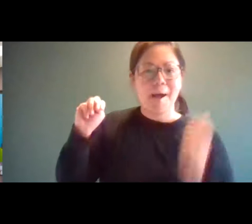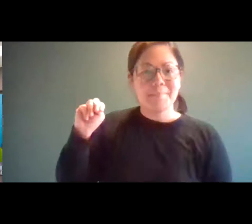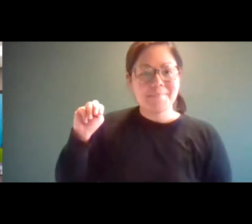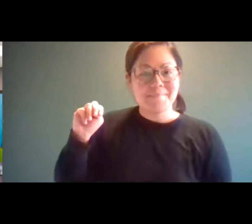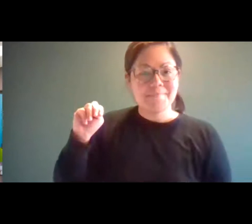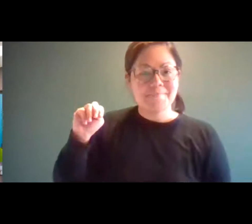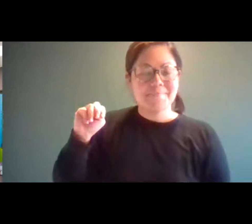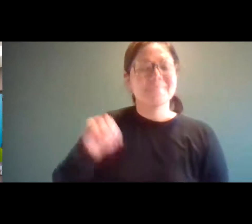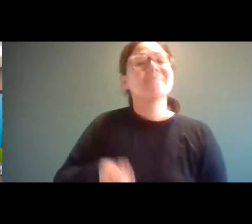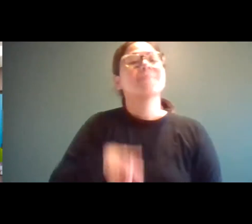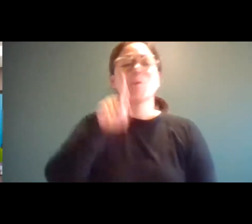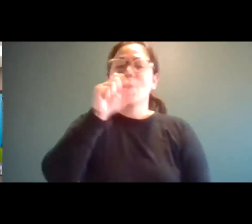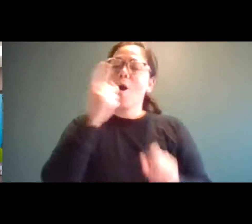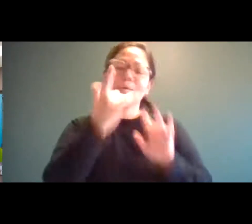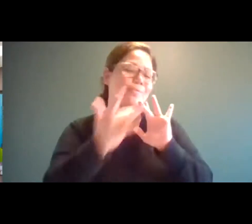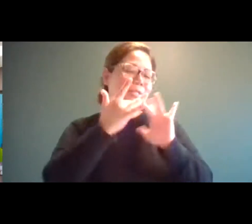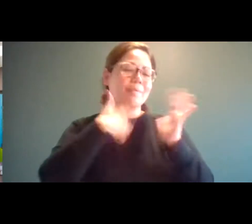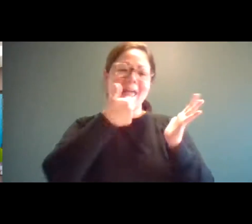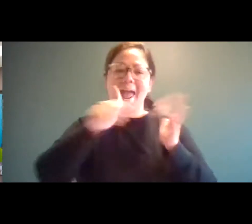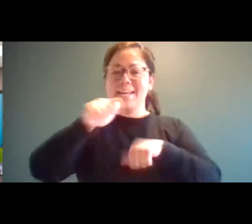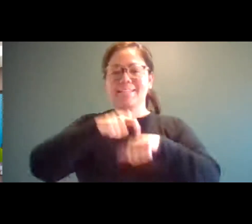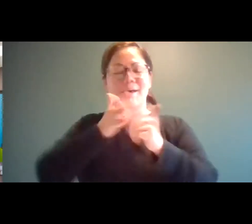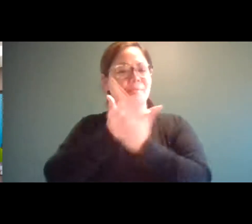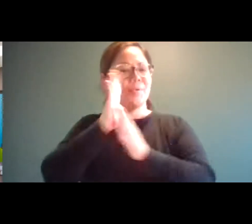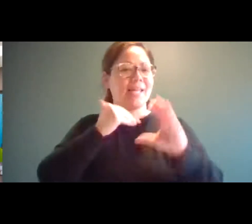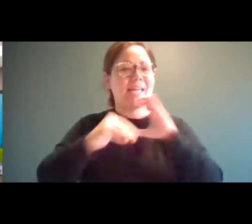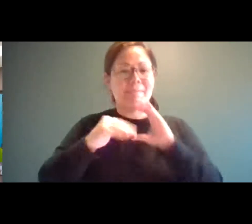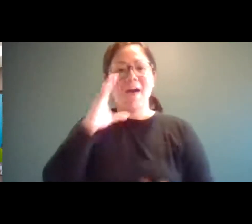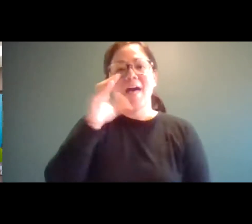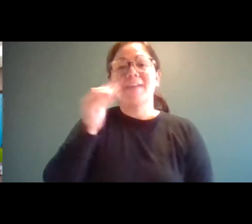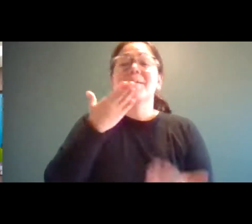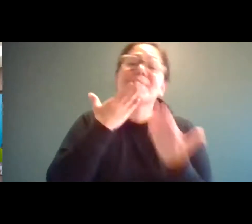You can reach me anytime via email, and thank you so much for joining me